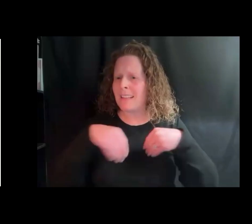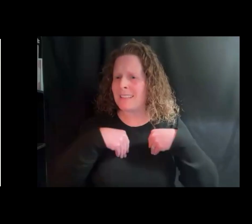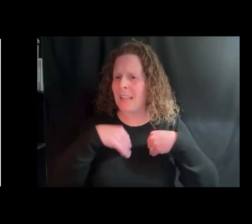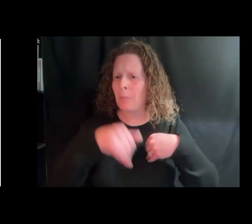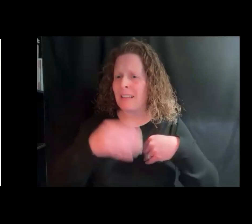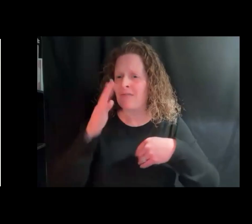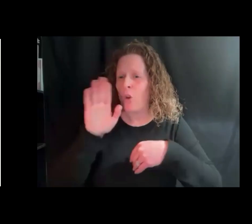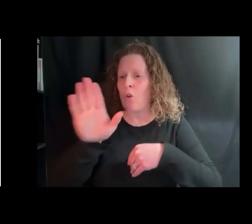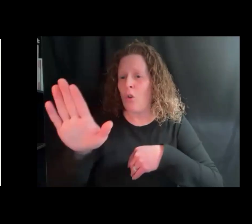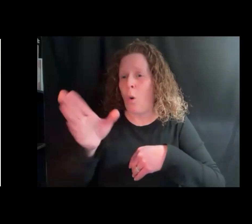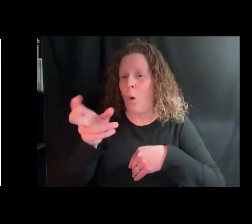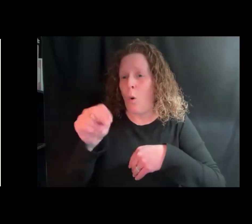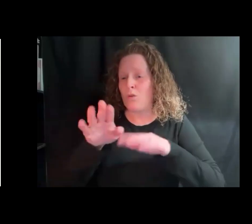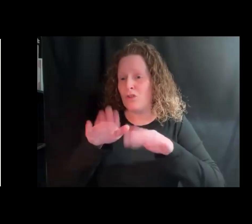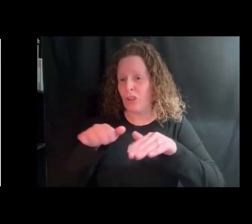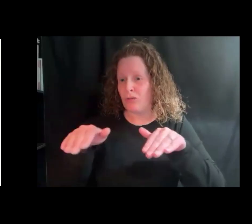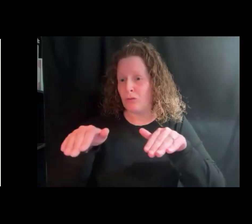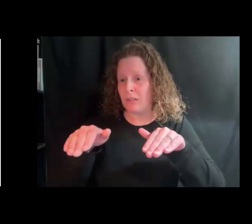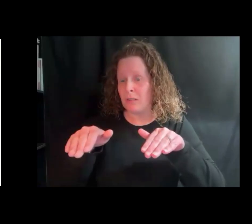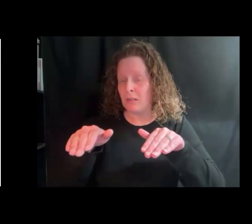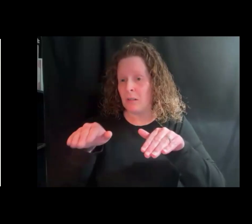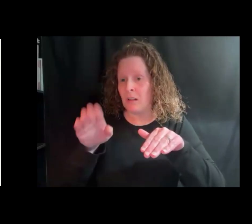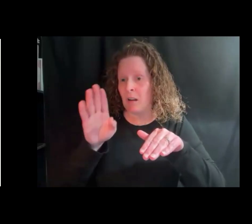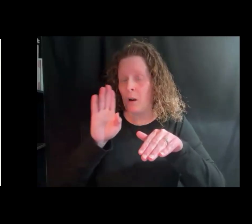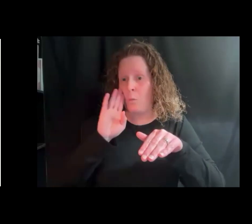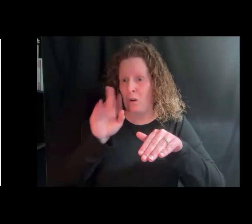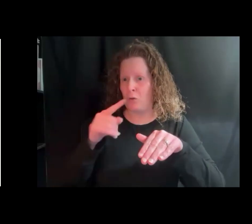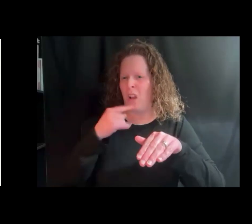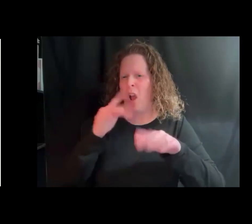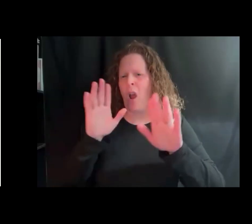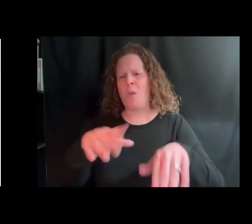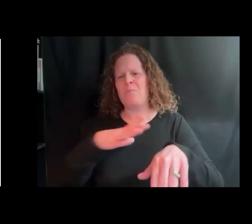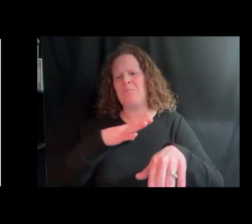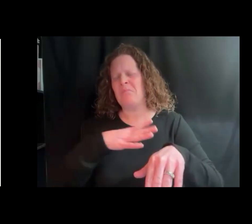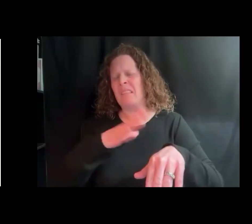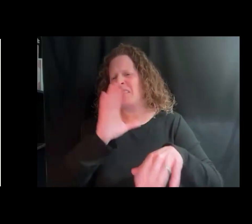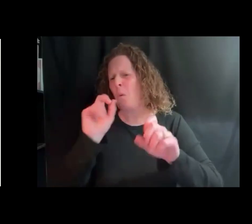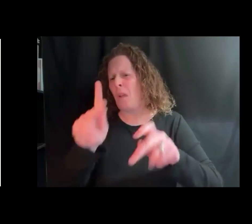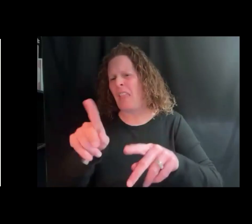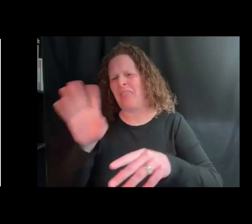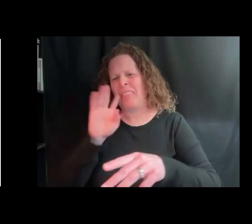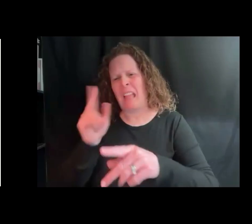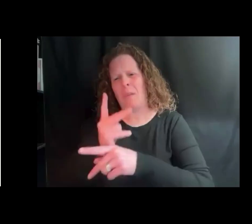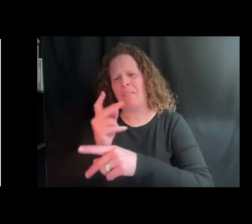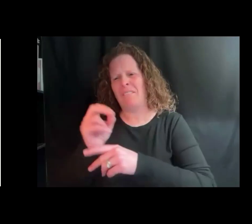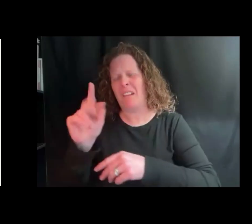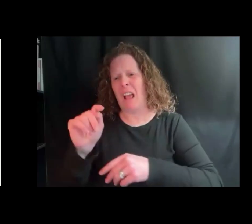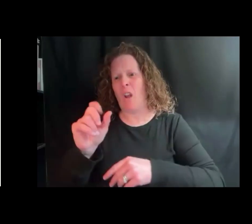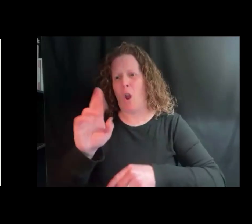presented? Would you accept that for your own children?